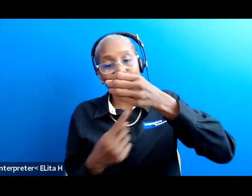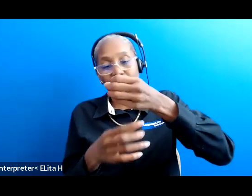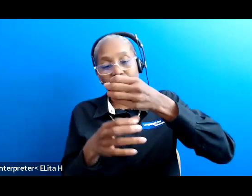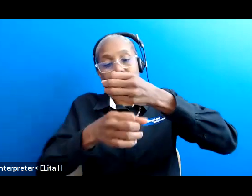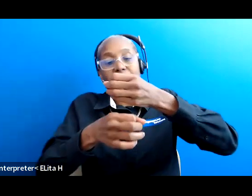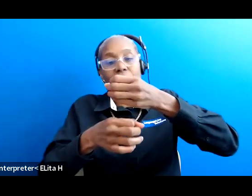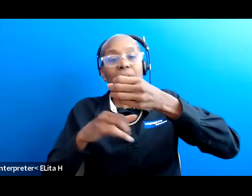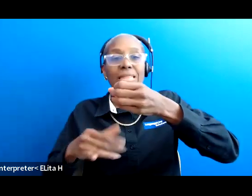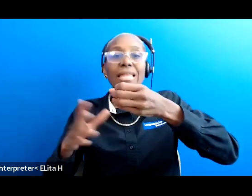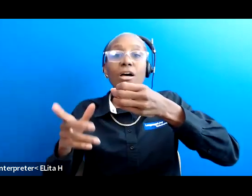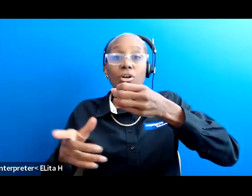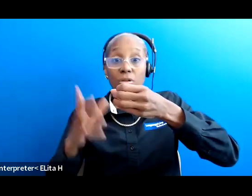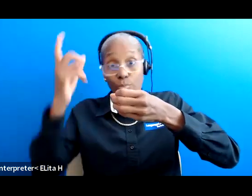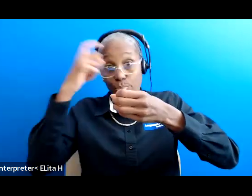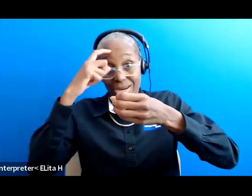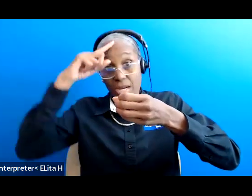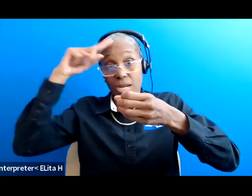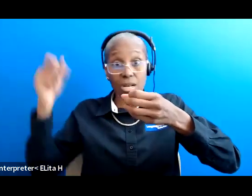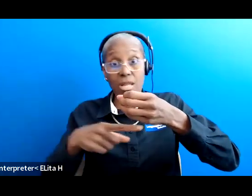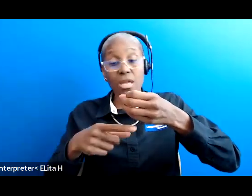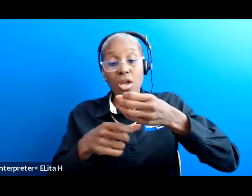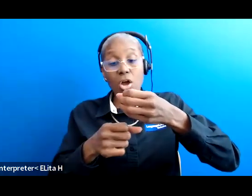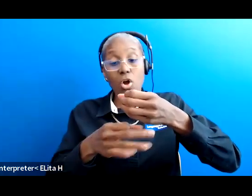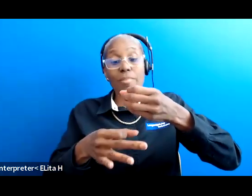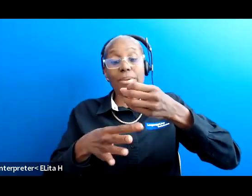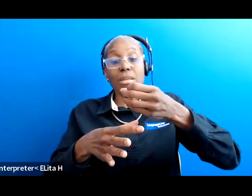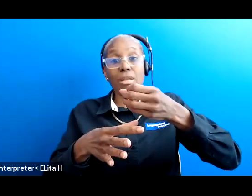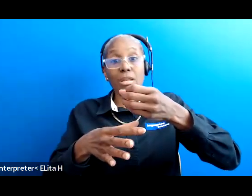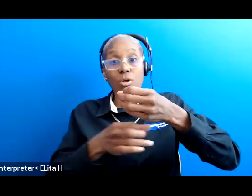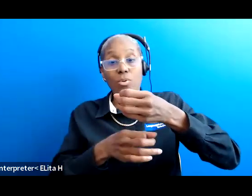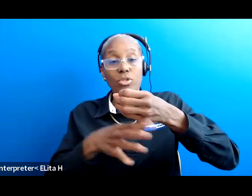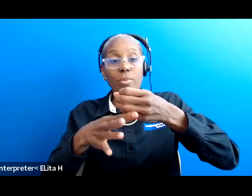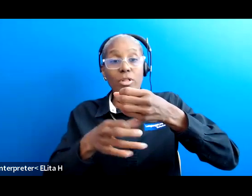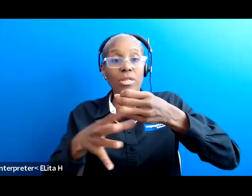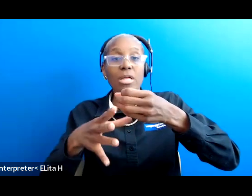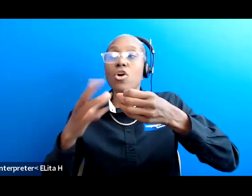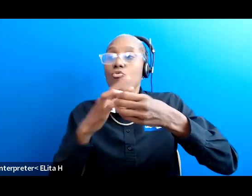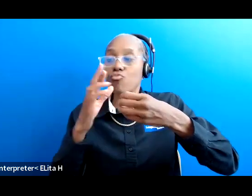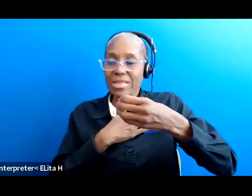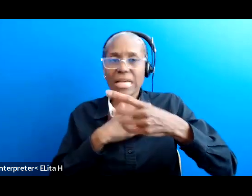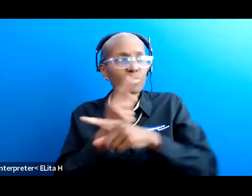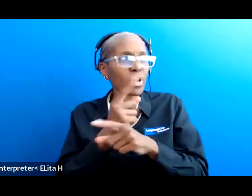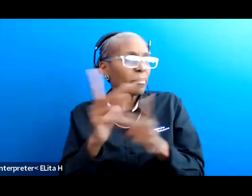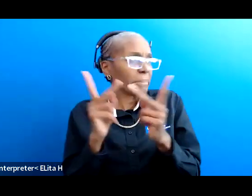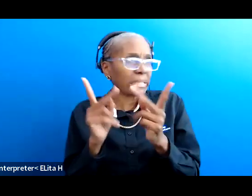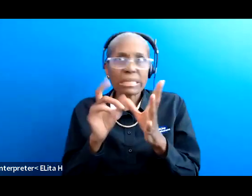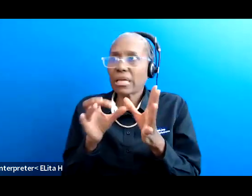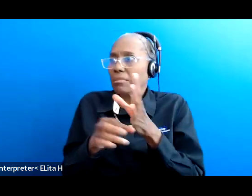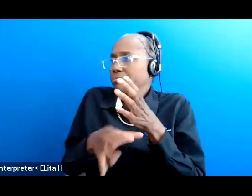That's the one that's controlled by the brain, open-close. Time to relax, I'm in the appropriate place where I can have a bowel movement.